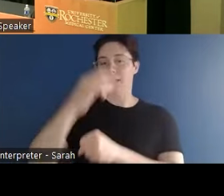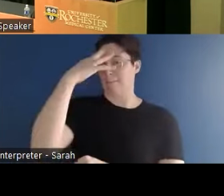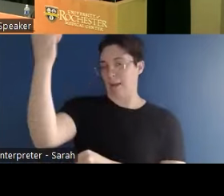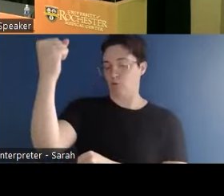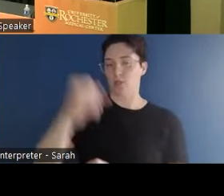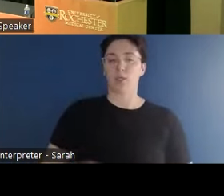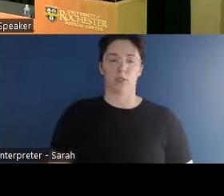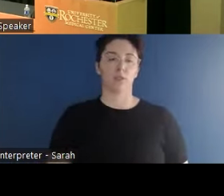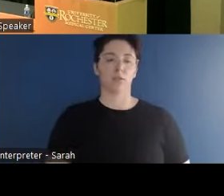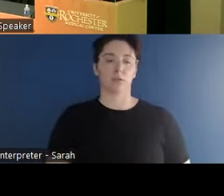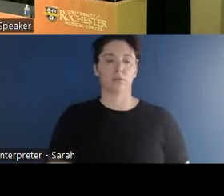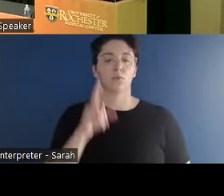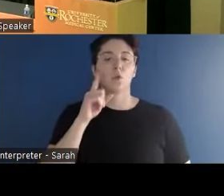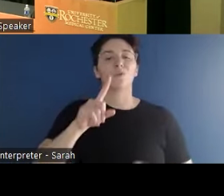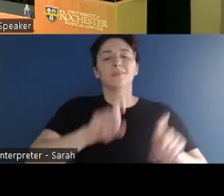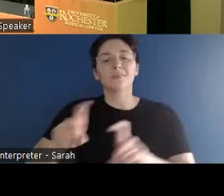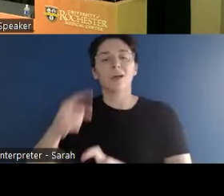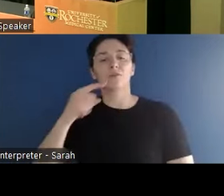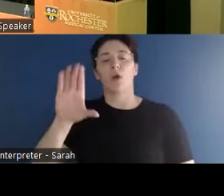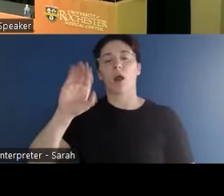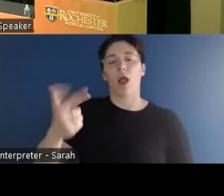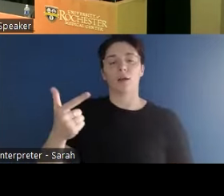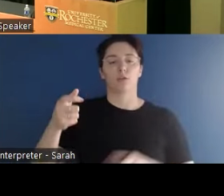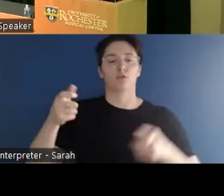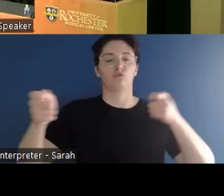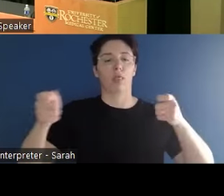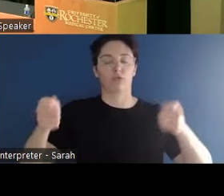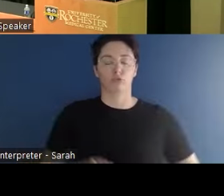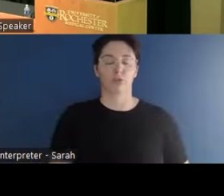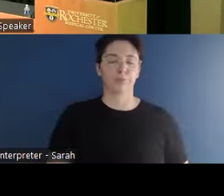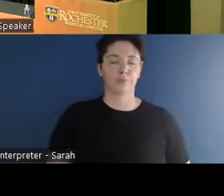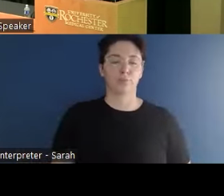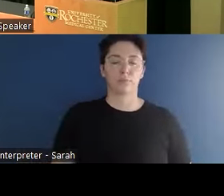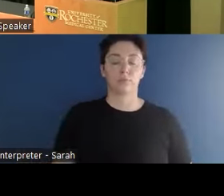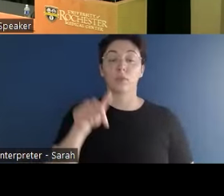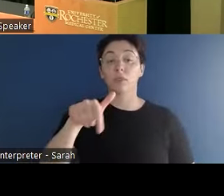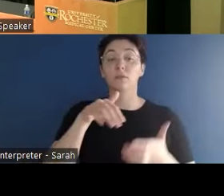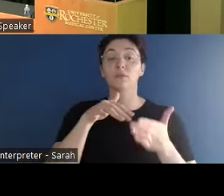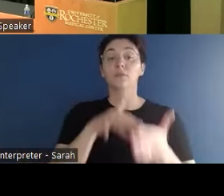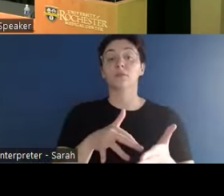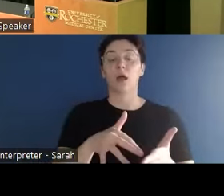executive functioning or cognitive regulation and in this study we had a background noise on